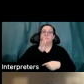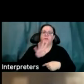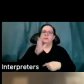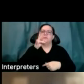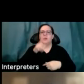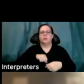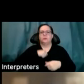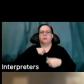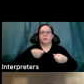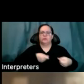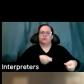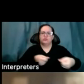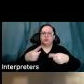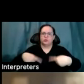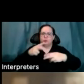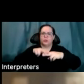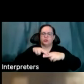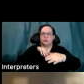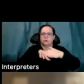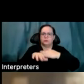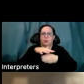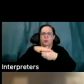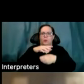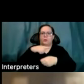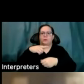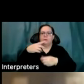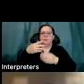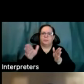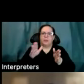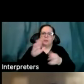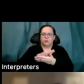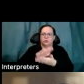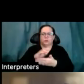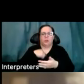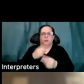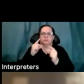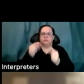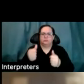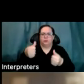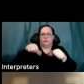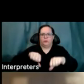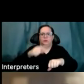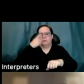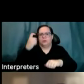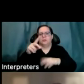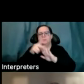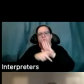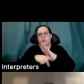local public school, where I was promptly refused admission because the principle rule that I was, quote, a fire hazard and